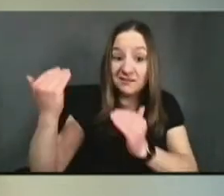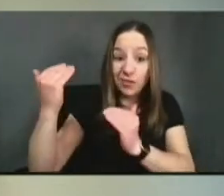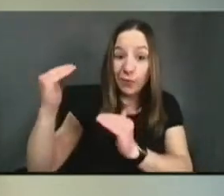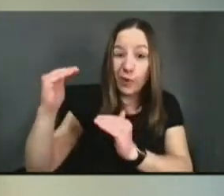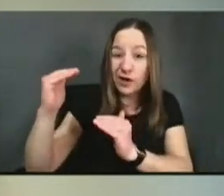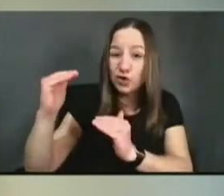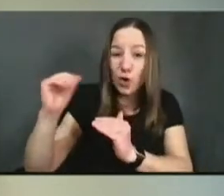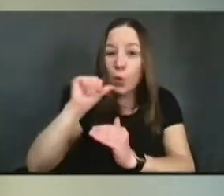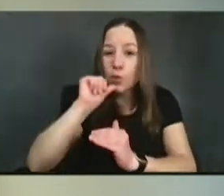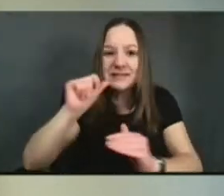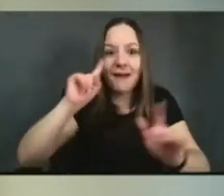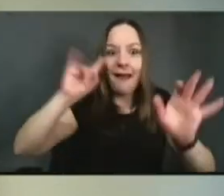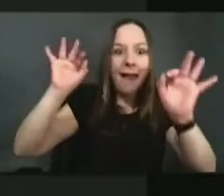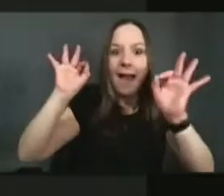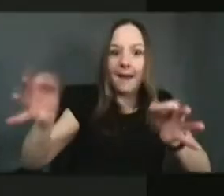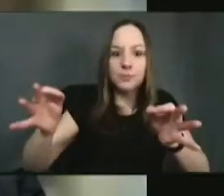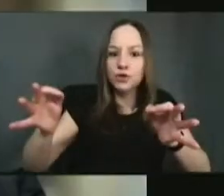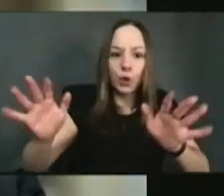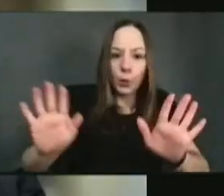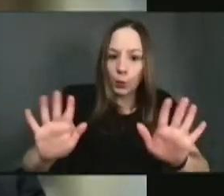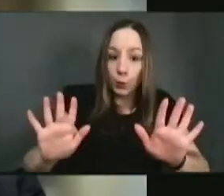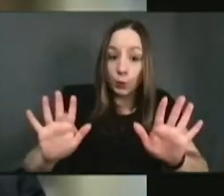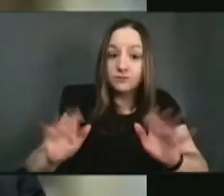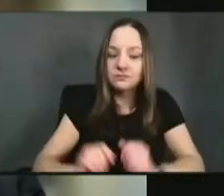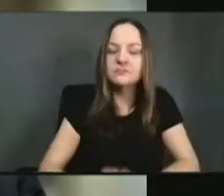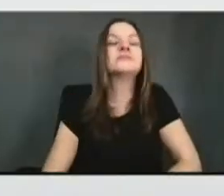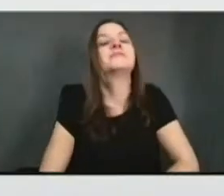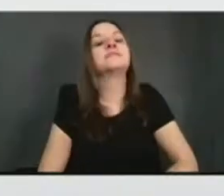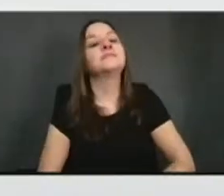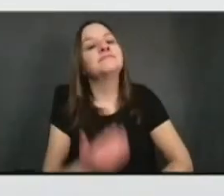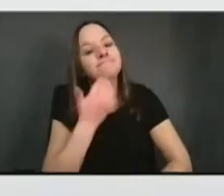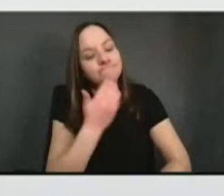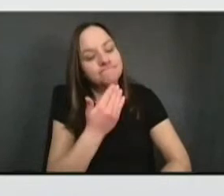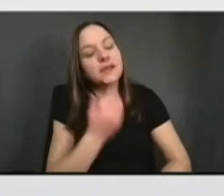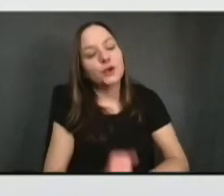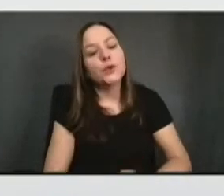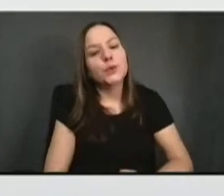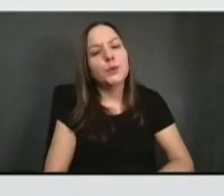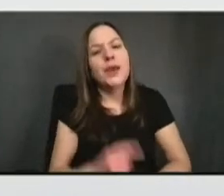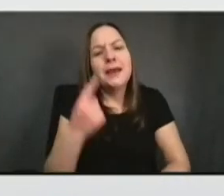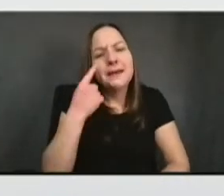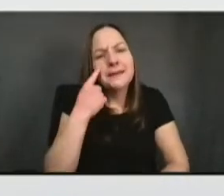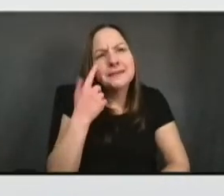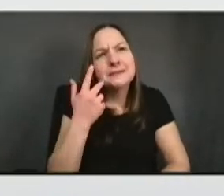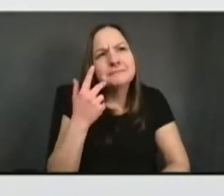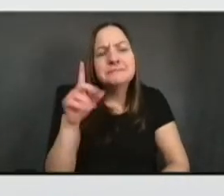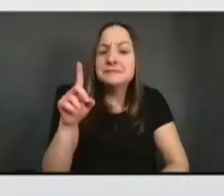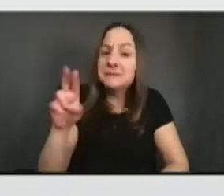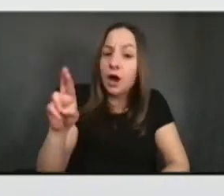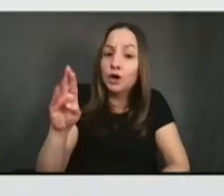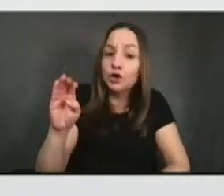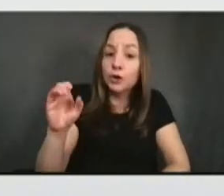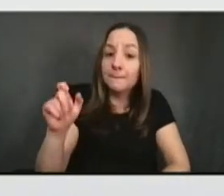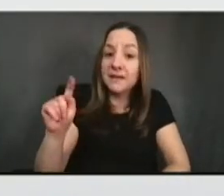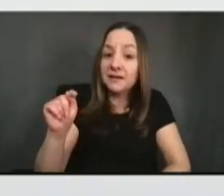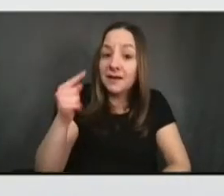threshold threshold was not an absolute threshold. Thank you,